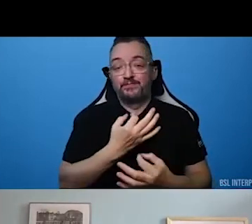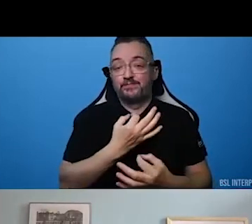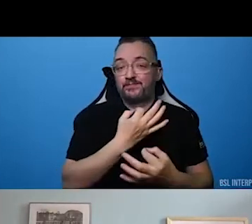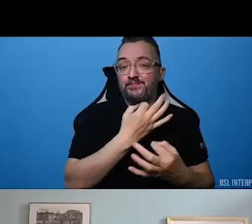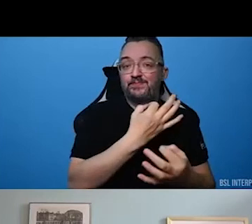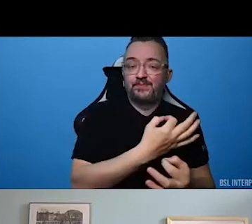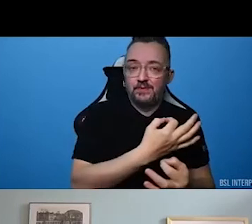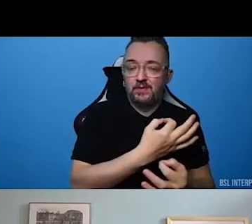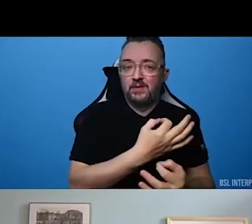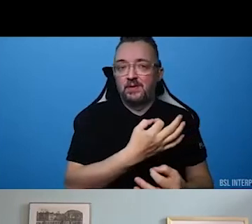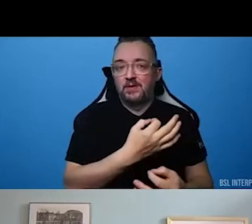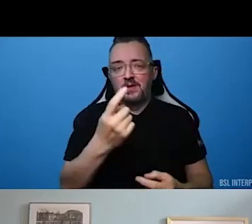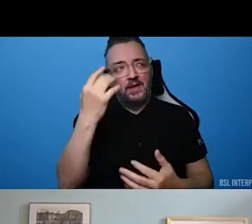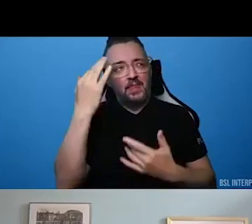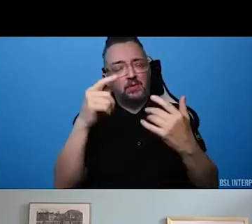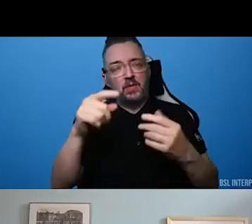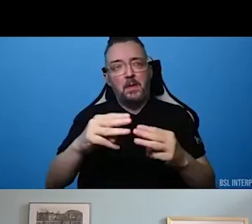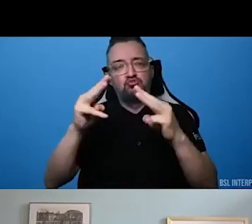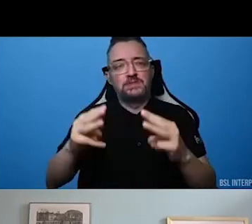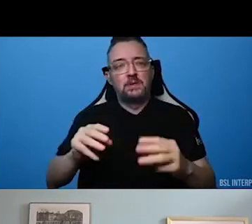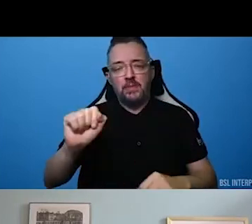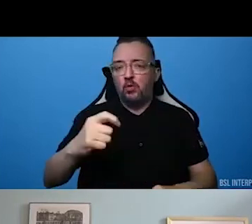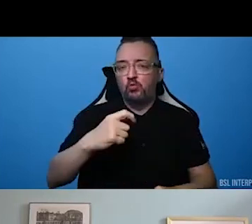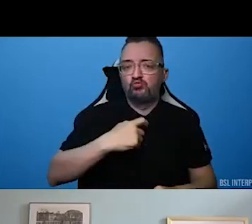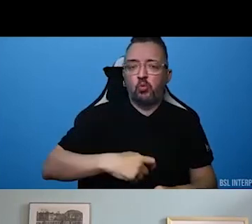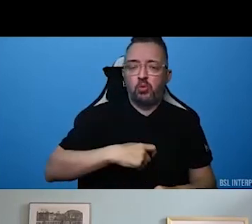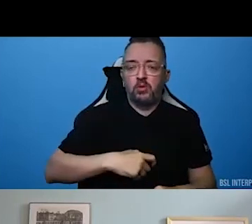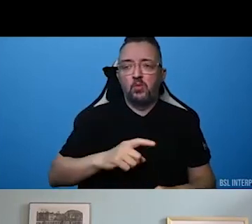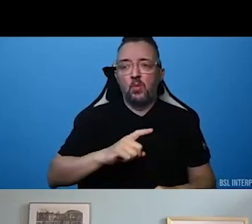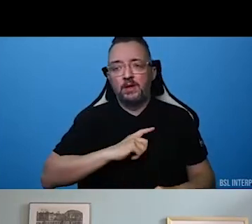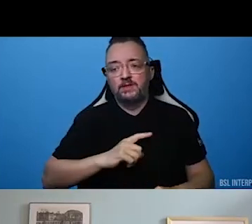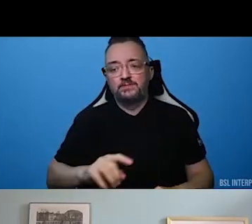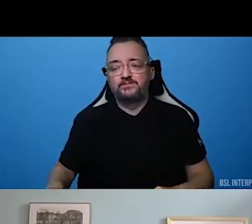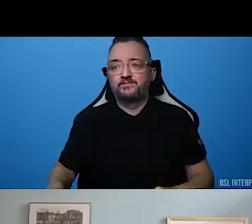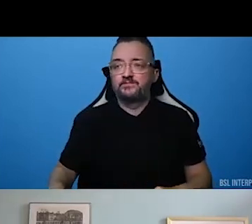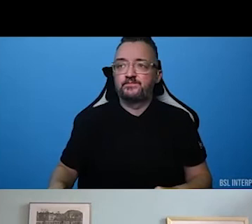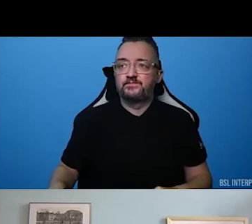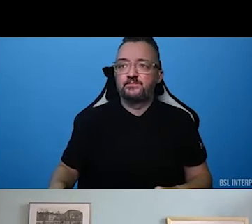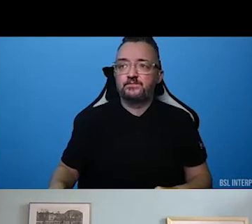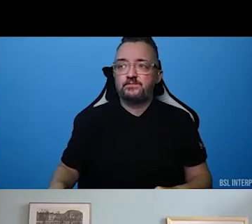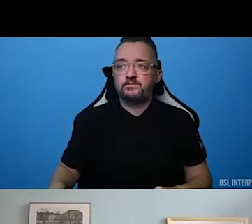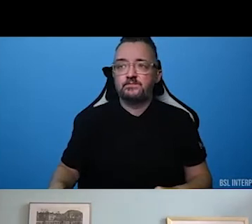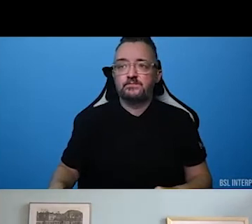I think thinking about the role of museums and galleries because like I love them and I've always gone